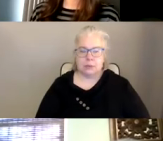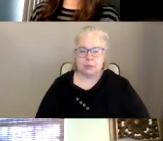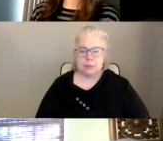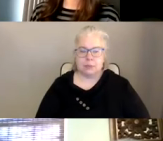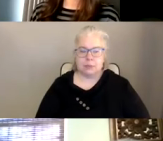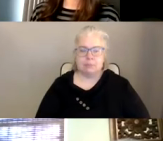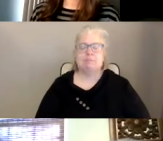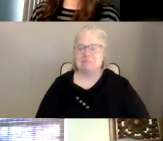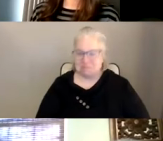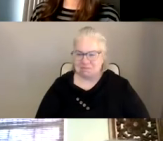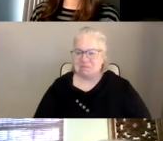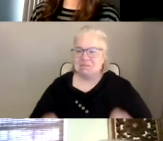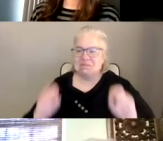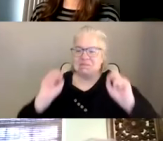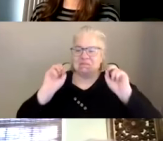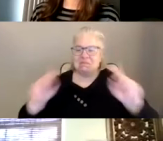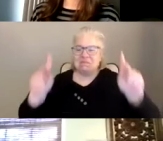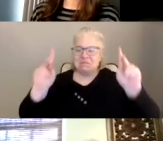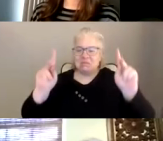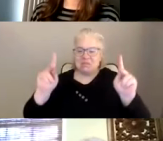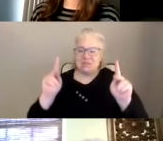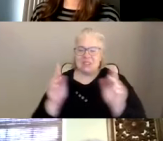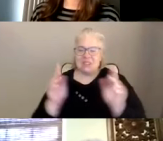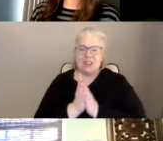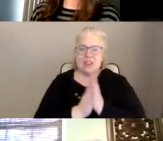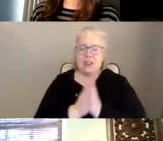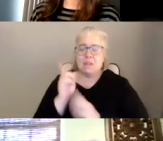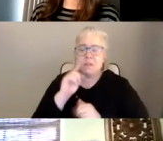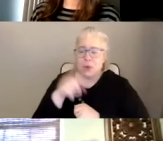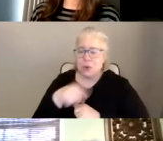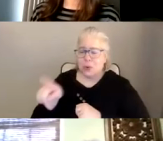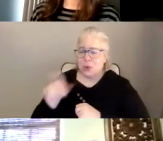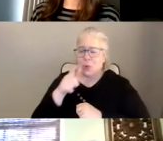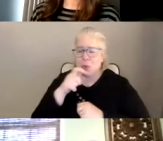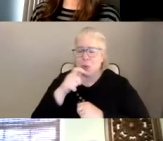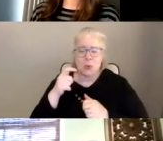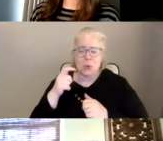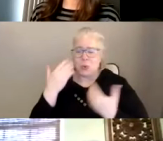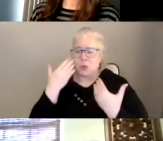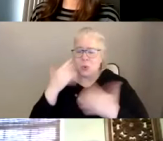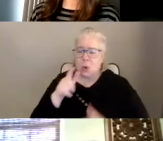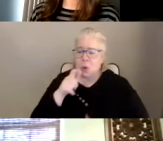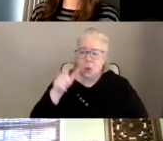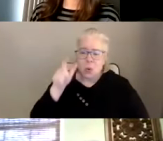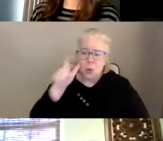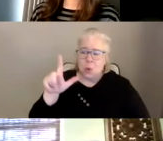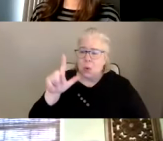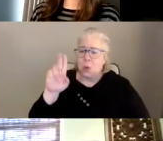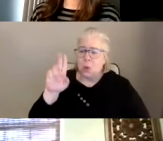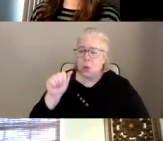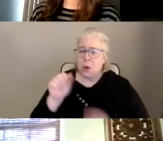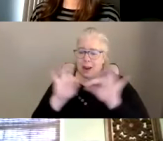All right. So for those of you who are not familiar with LUNA Language Services, as Bryan mentioned